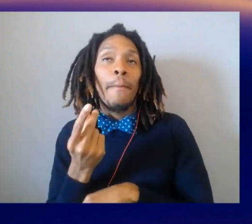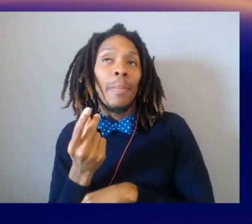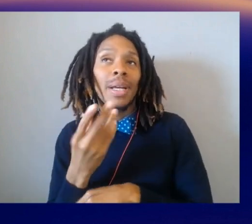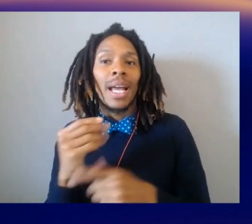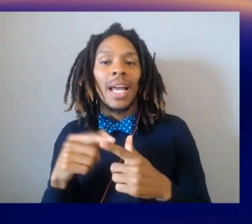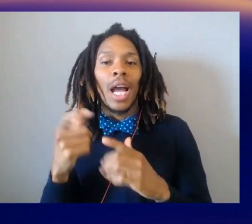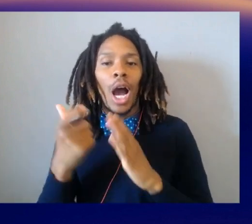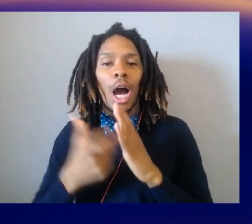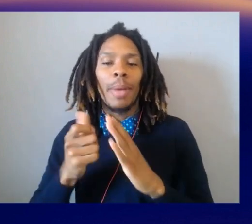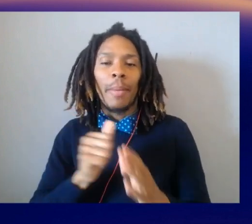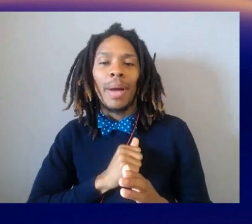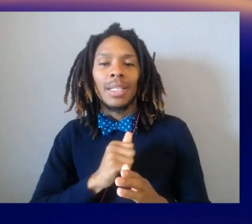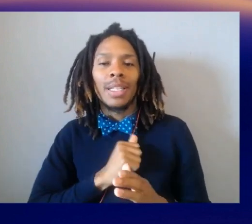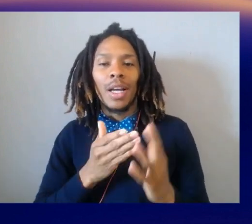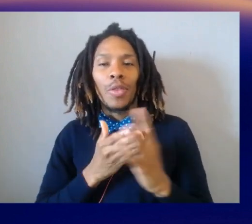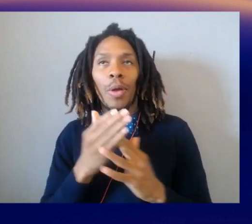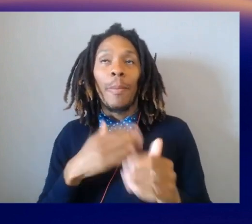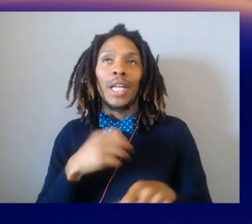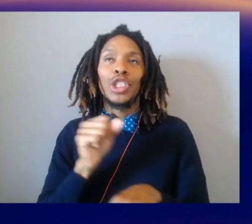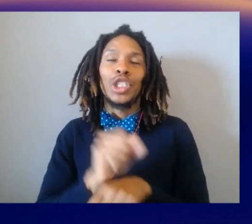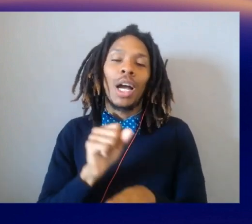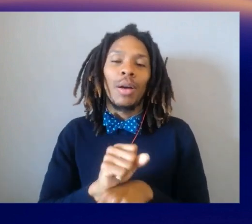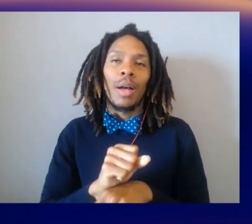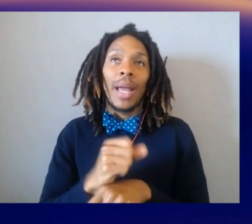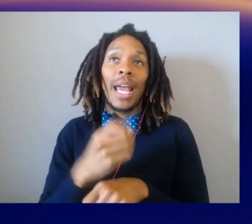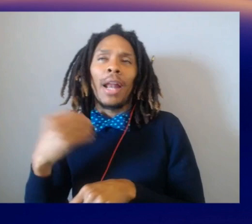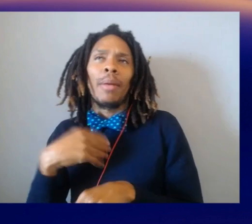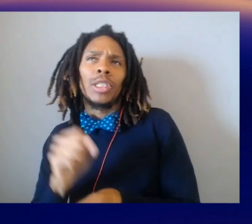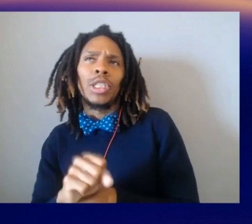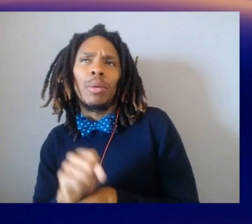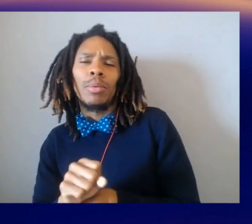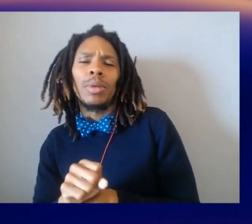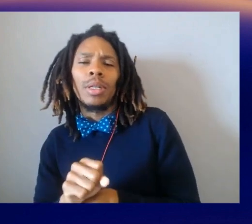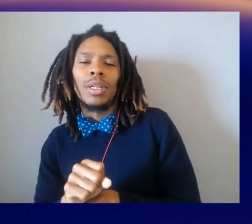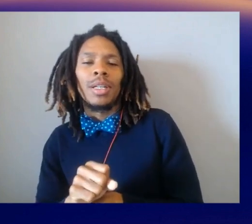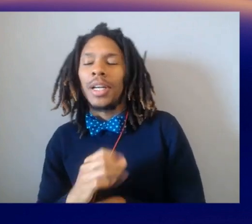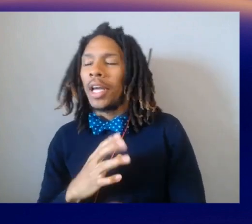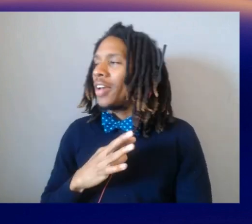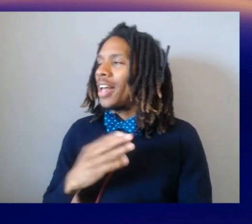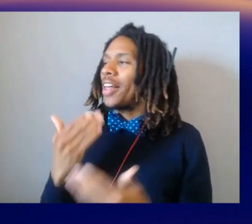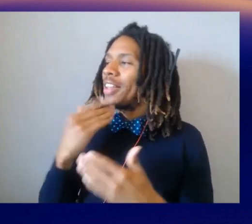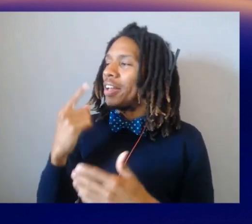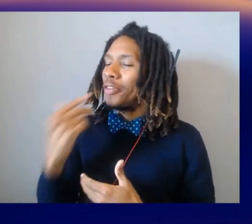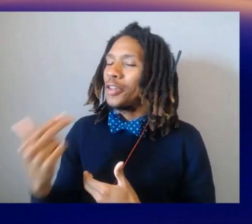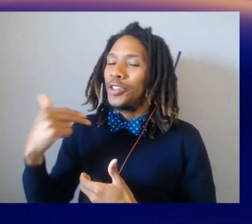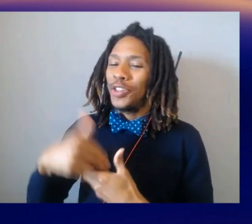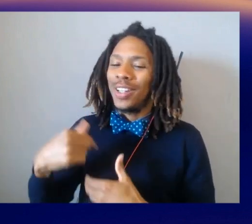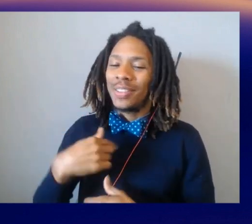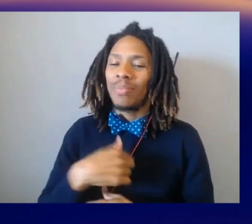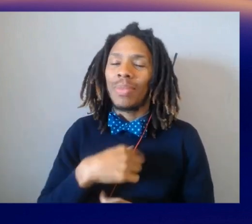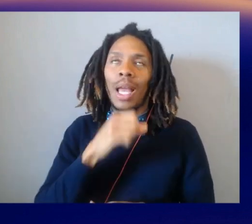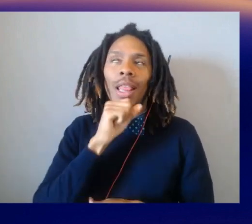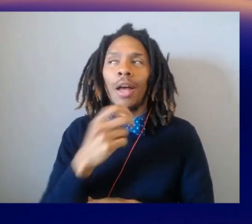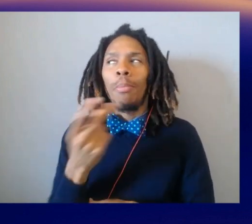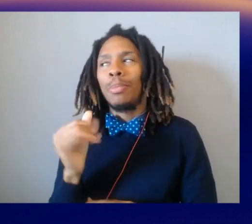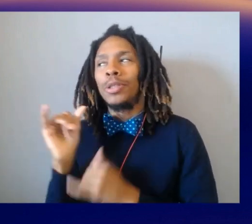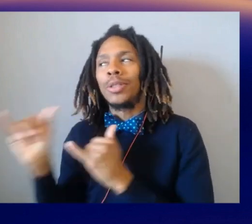through my job and out of my job. Fantastic guys. I appreciate you joining us. I love puppies too. Thanks.